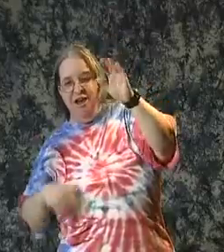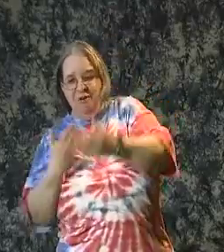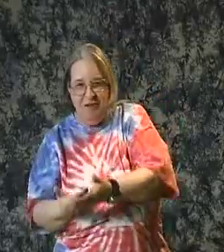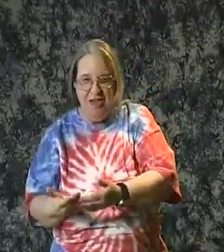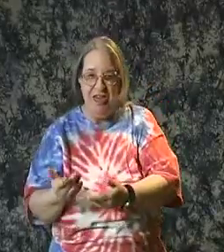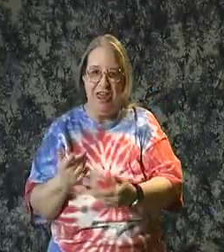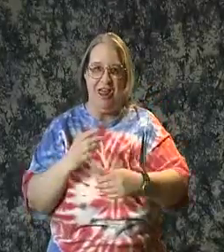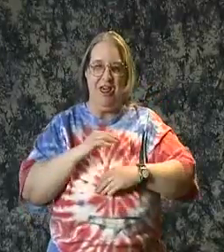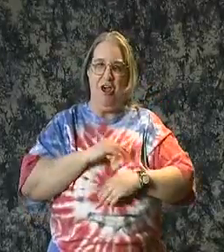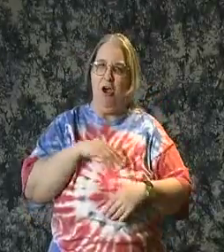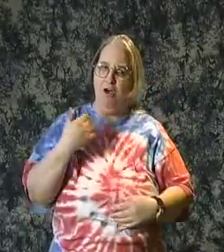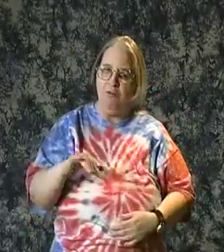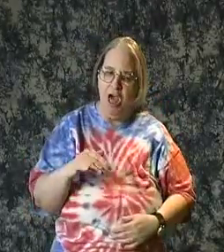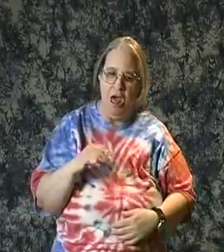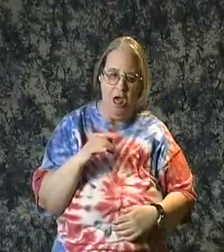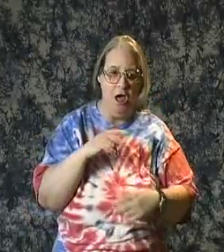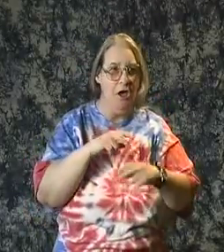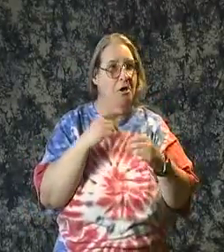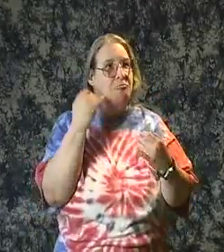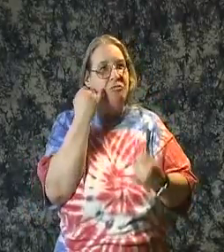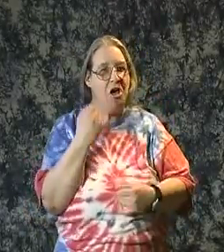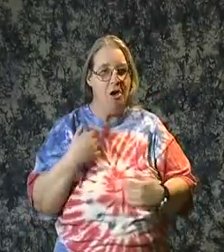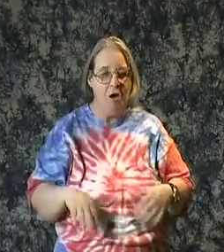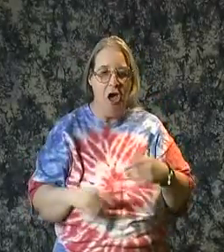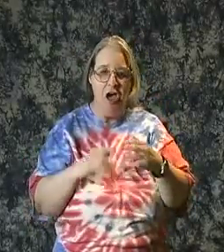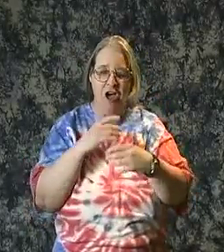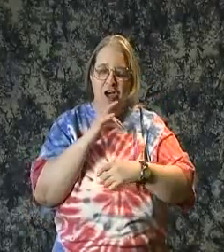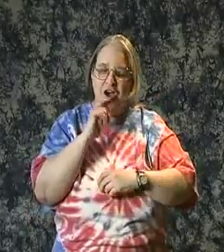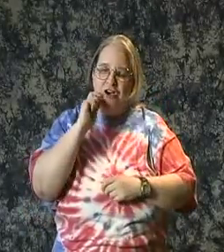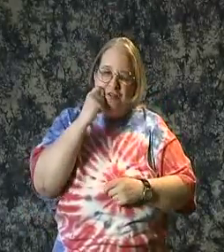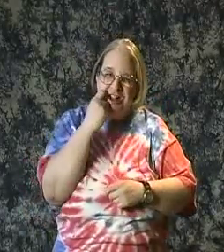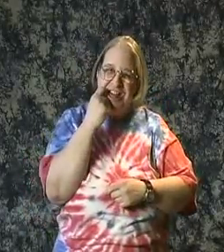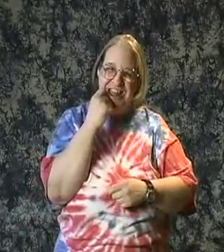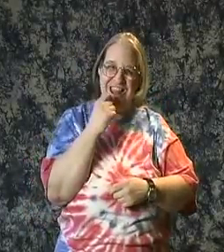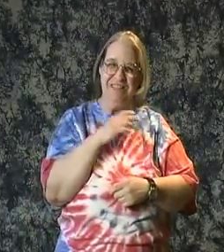It was such a great experience.